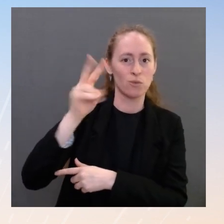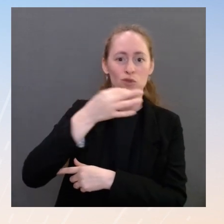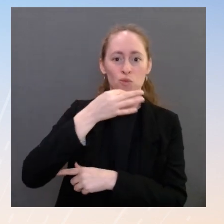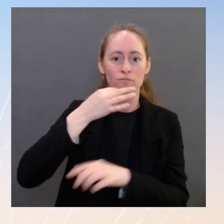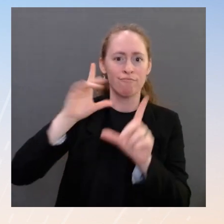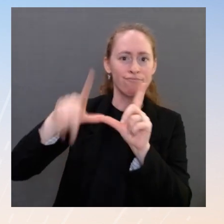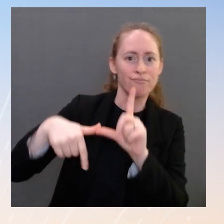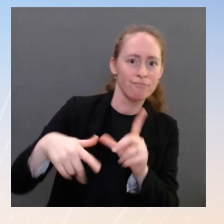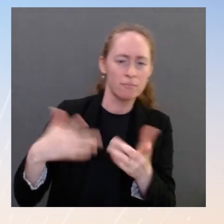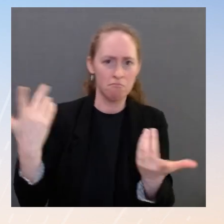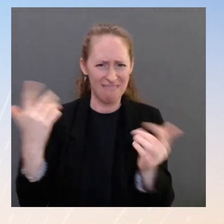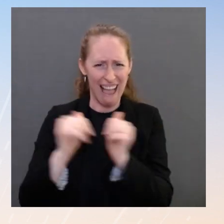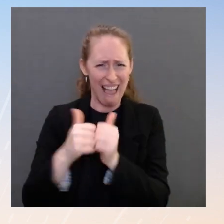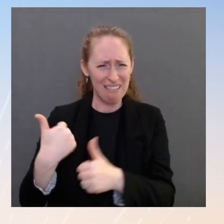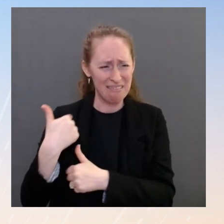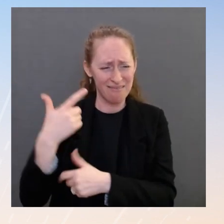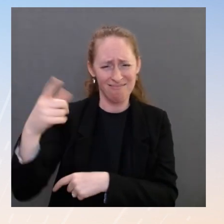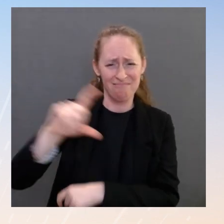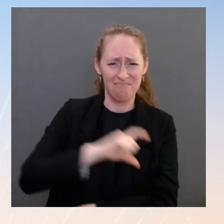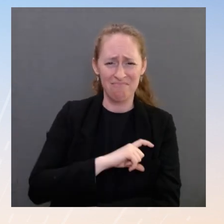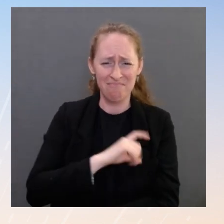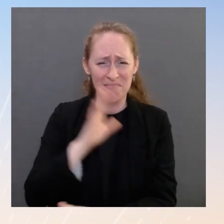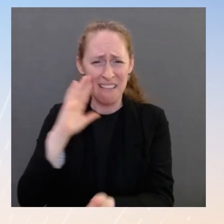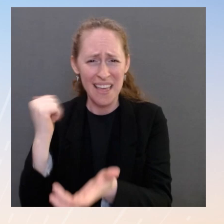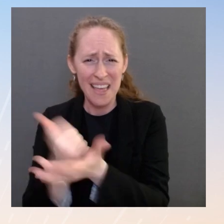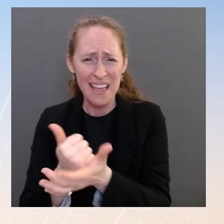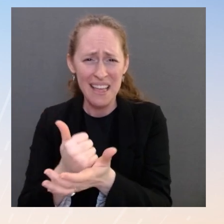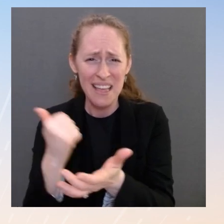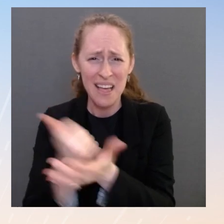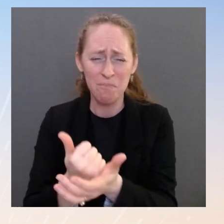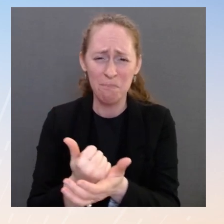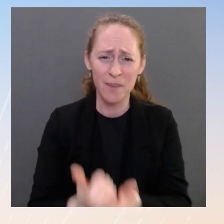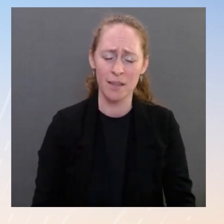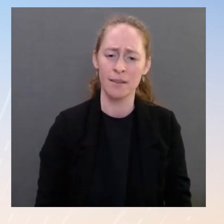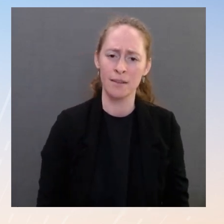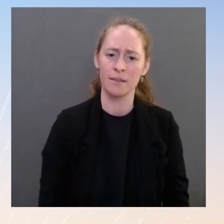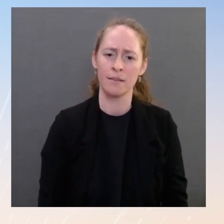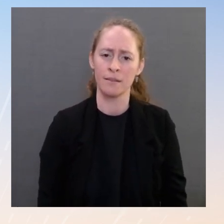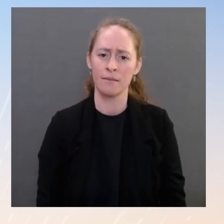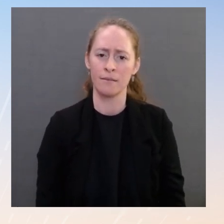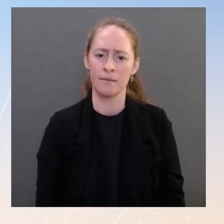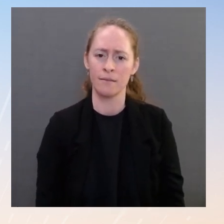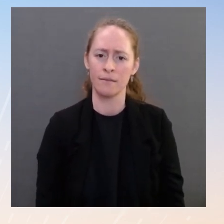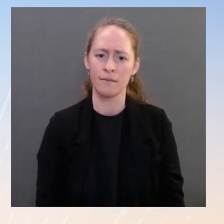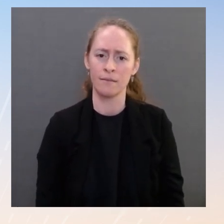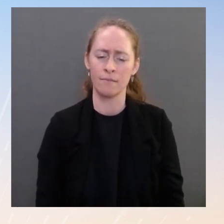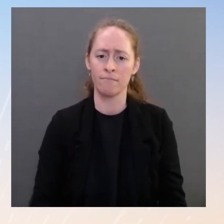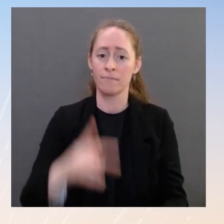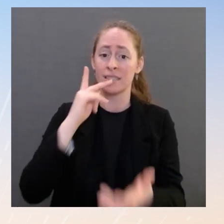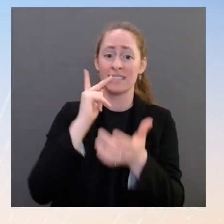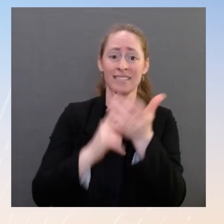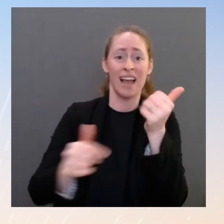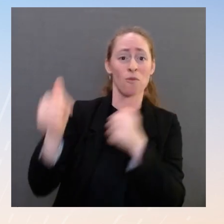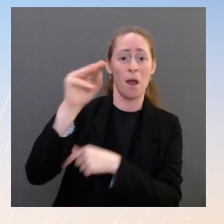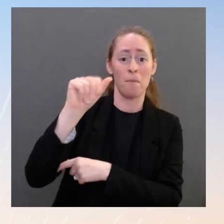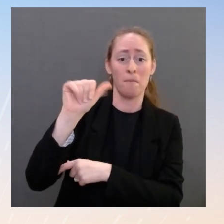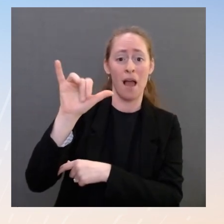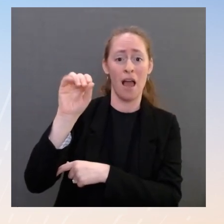that one of the reasons that Secretary Mayorkas is participating in the important, you know, democratic process of testifying on the Hill